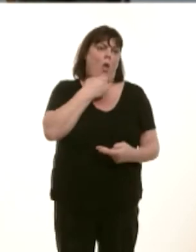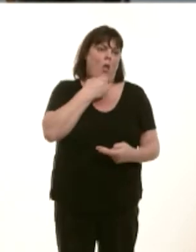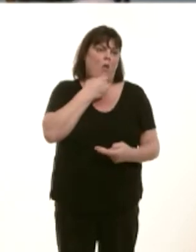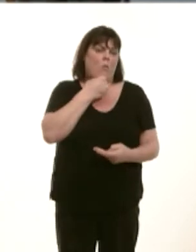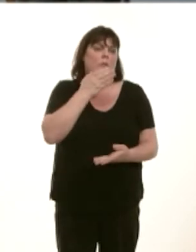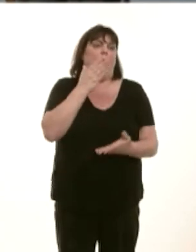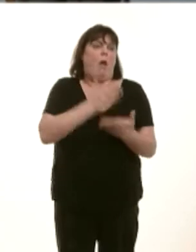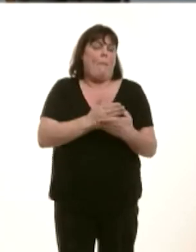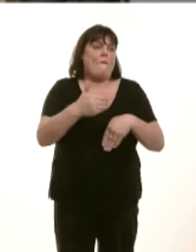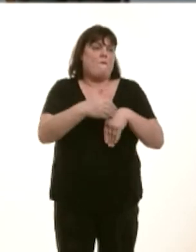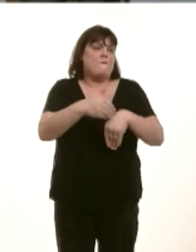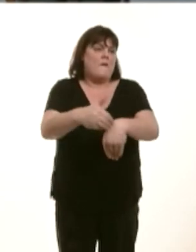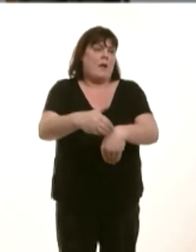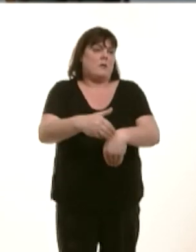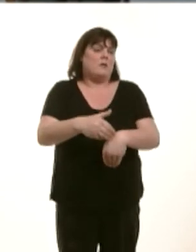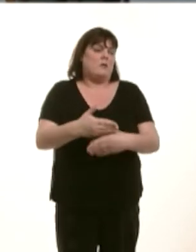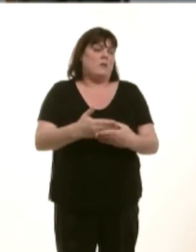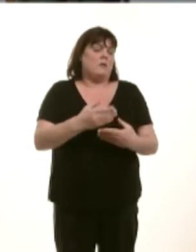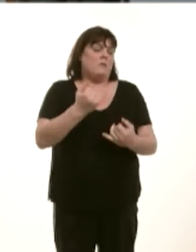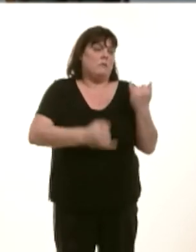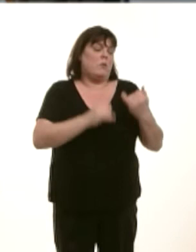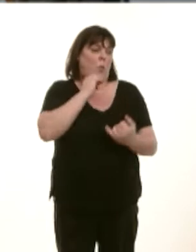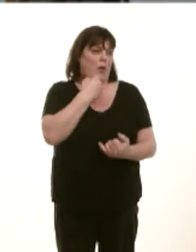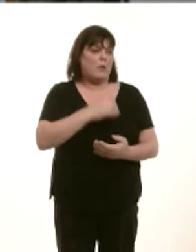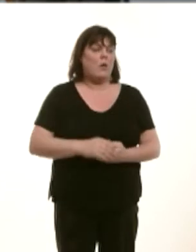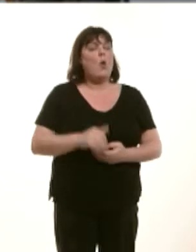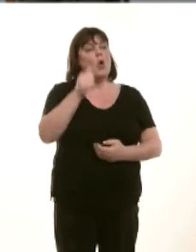the approach that Caerphilly county borough have adopted as part of their financial inclusion